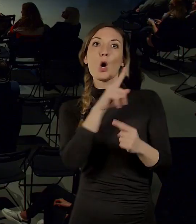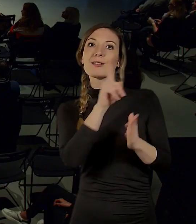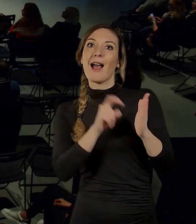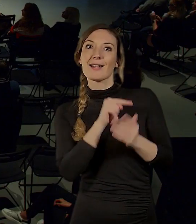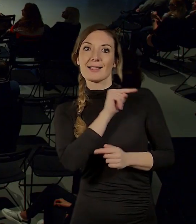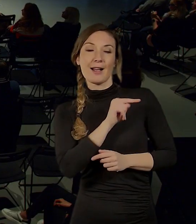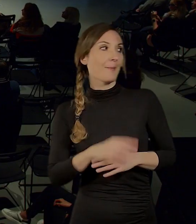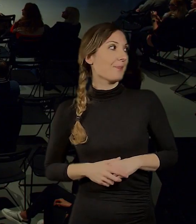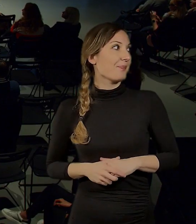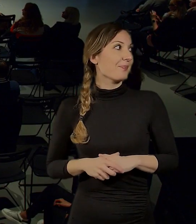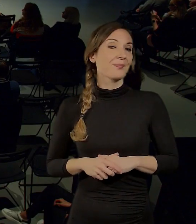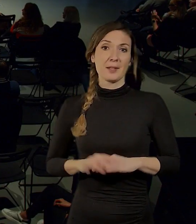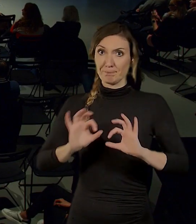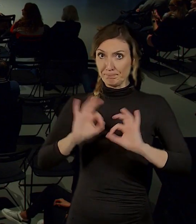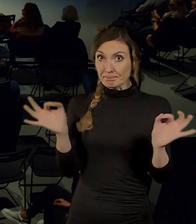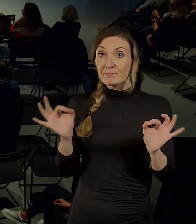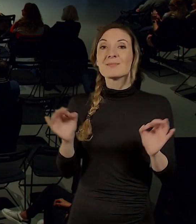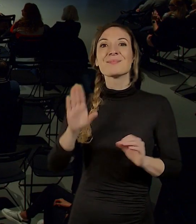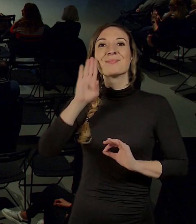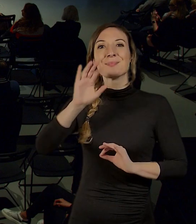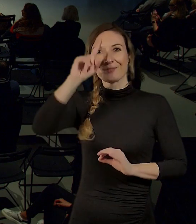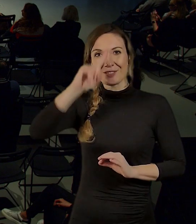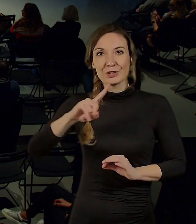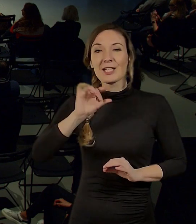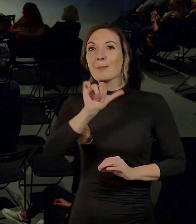deputy mayor mentioned it. The previous investor who owned